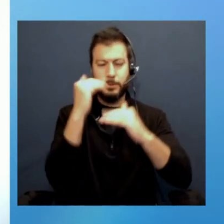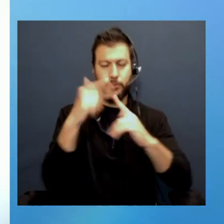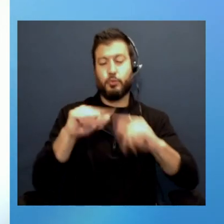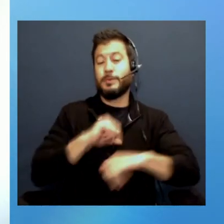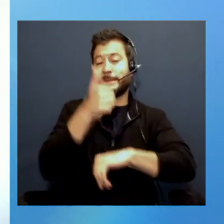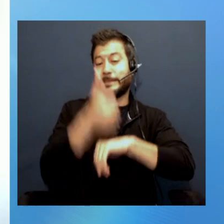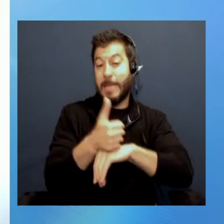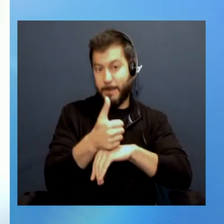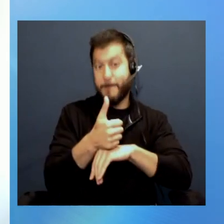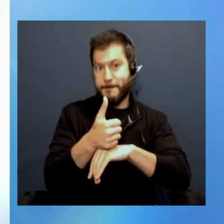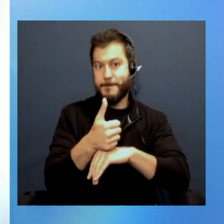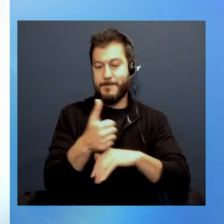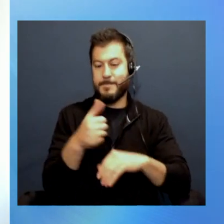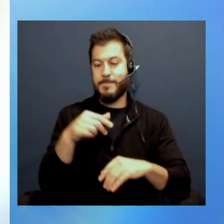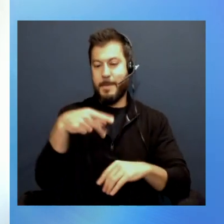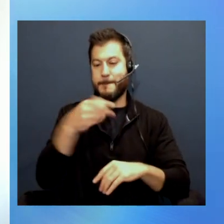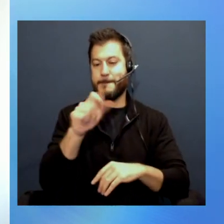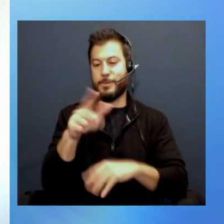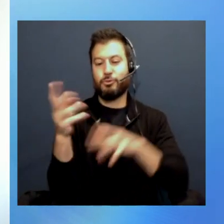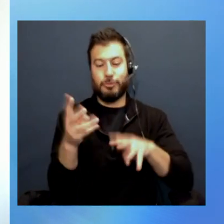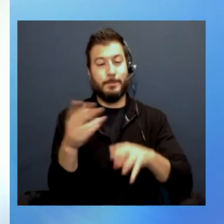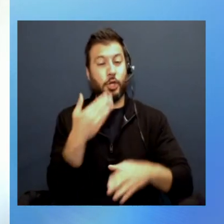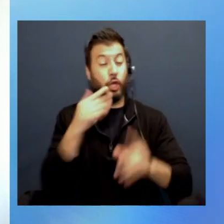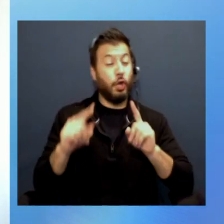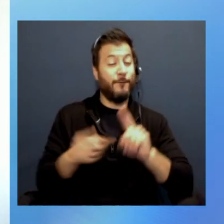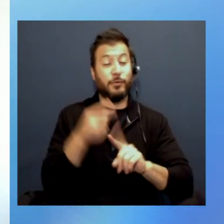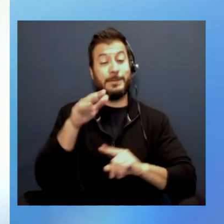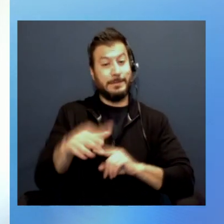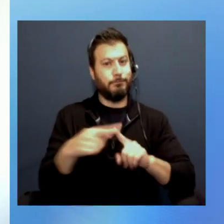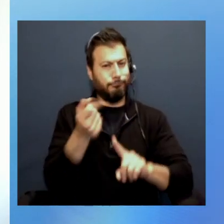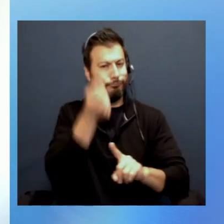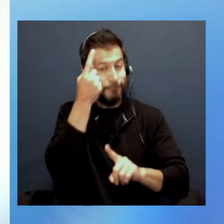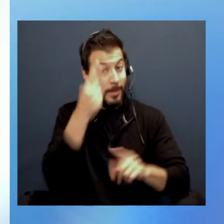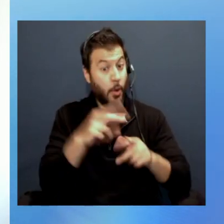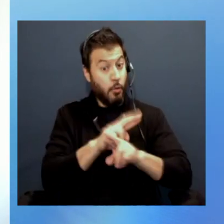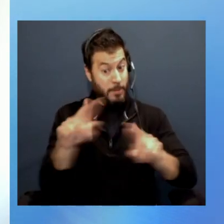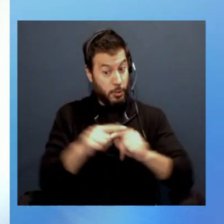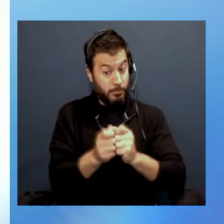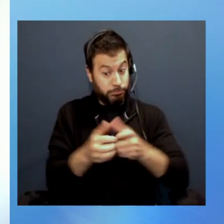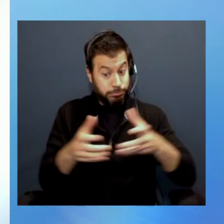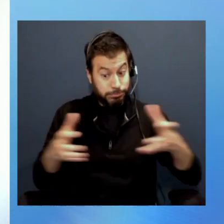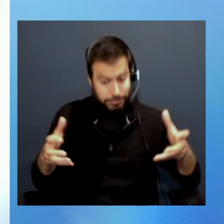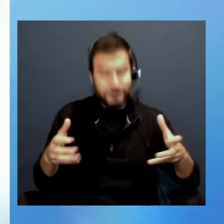which is a good first step to understand how it all works. Then when you're ready to scale out your game or app,